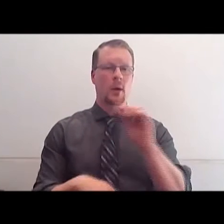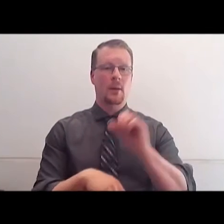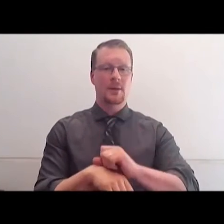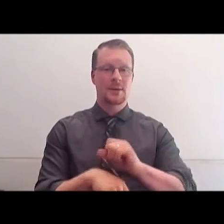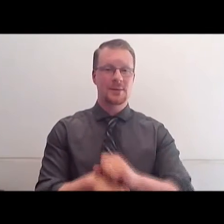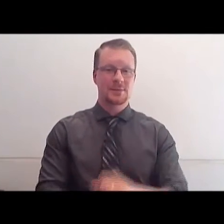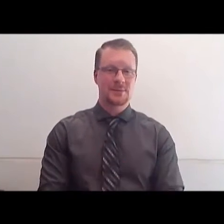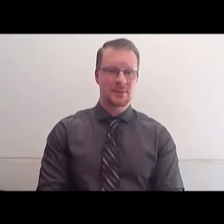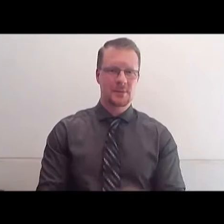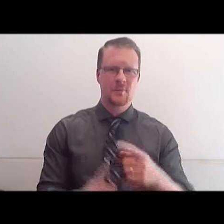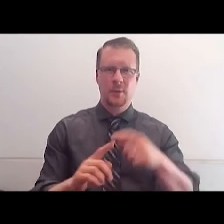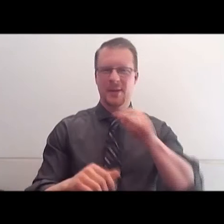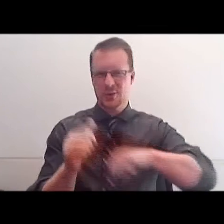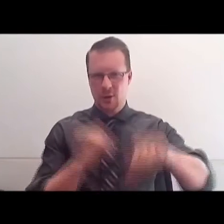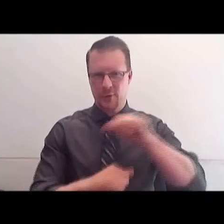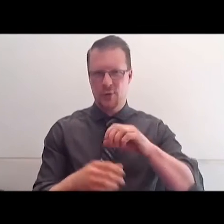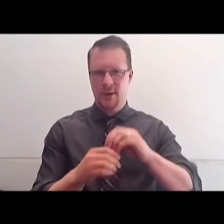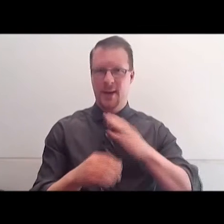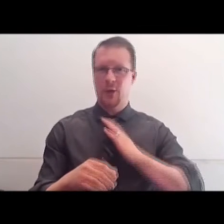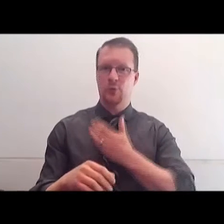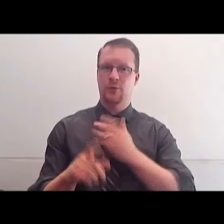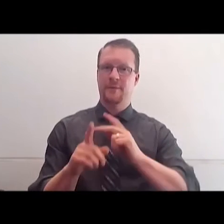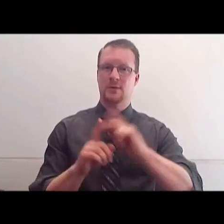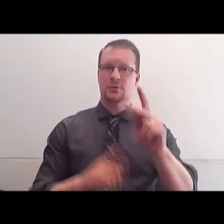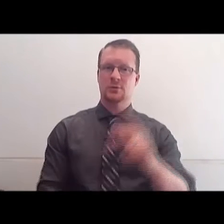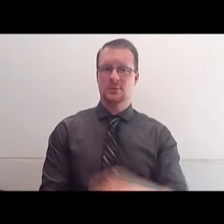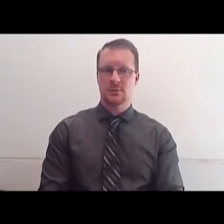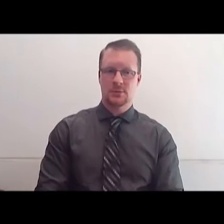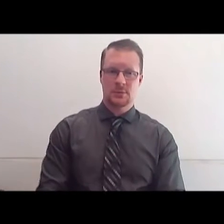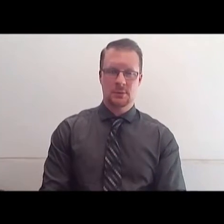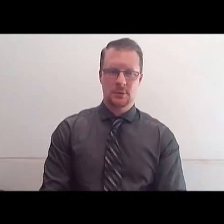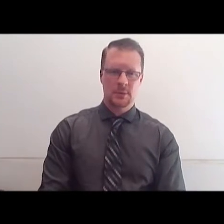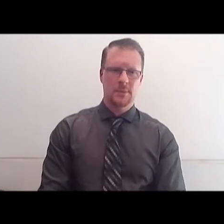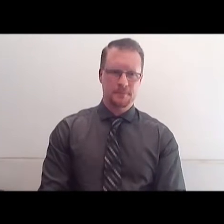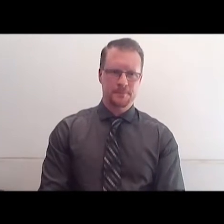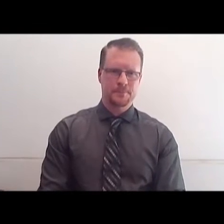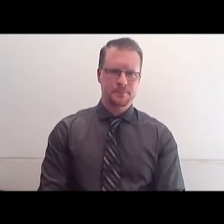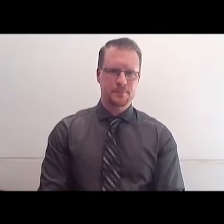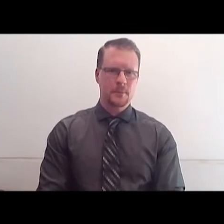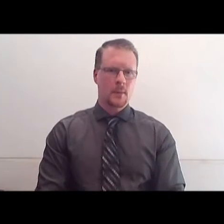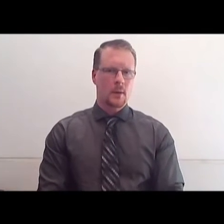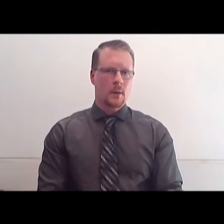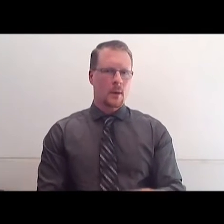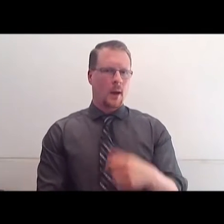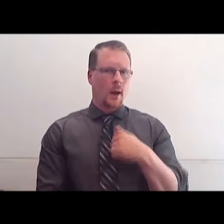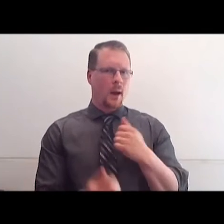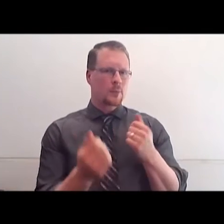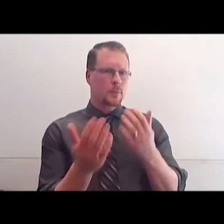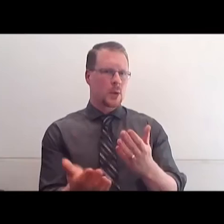What about learning from our colleagues, from each other, from the other professionals with whom we work?